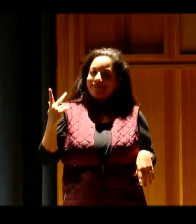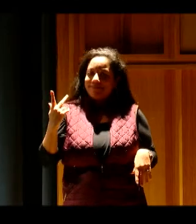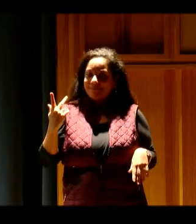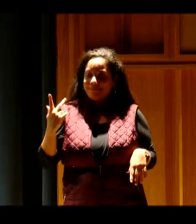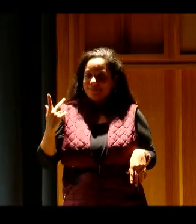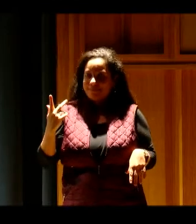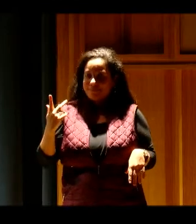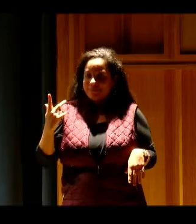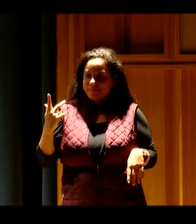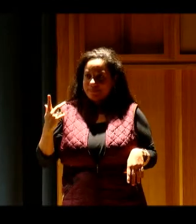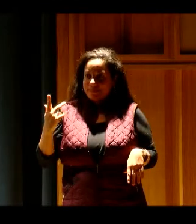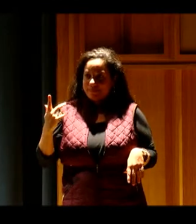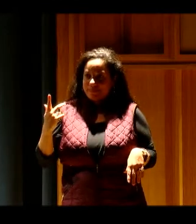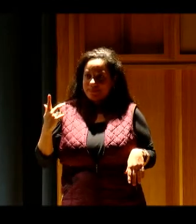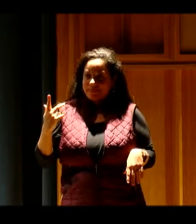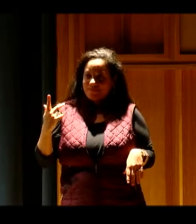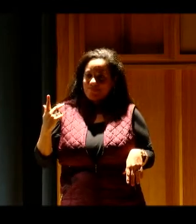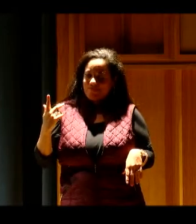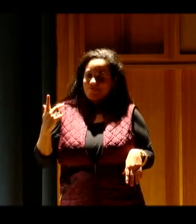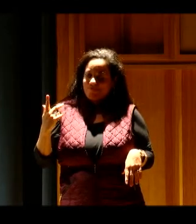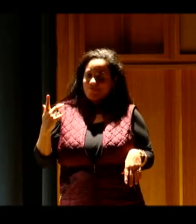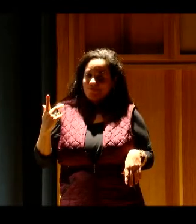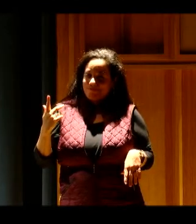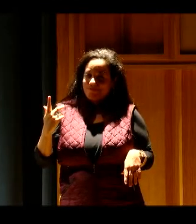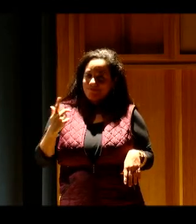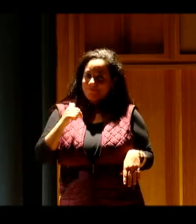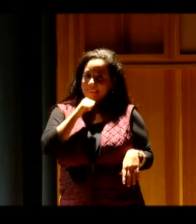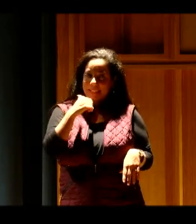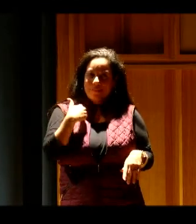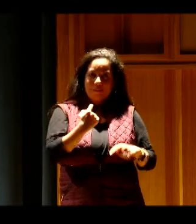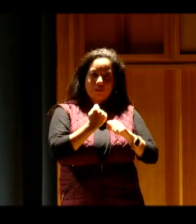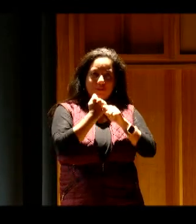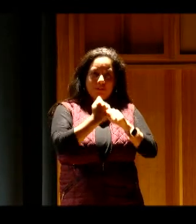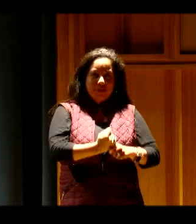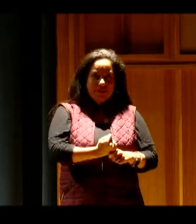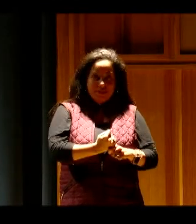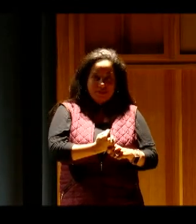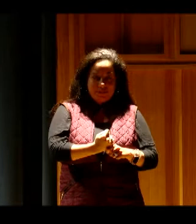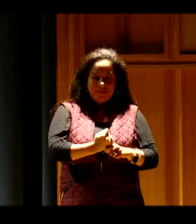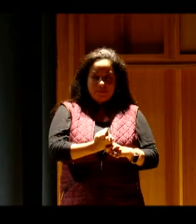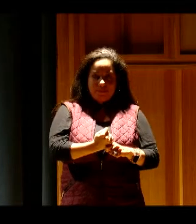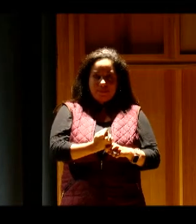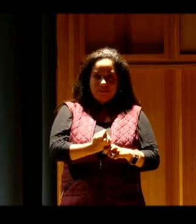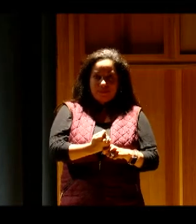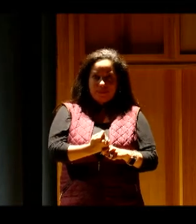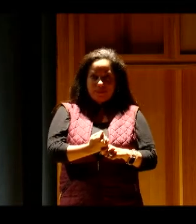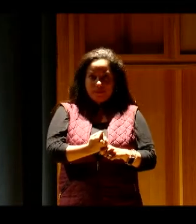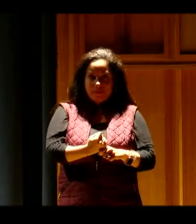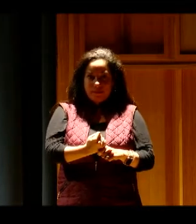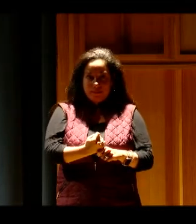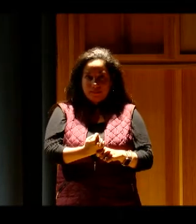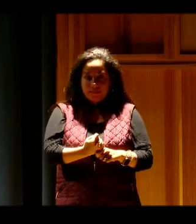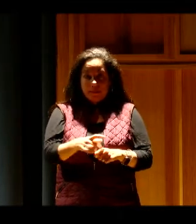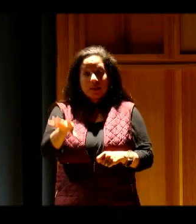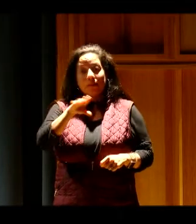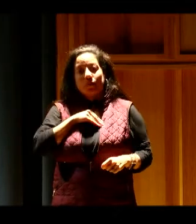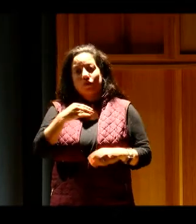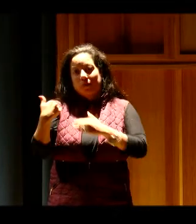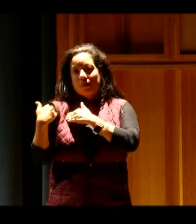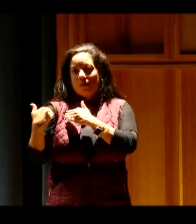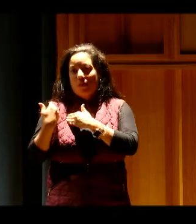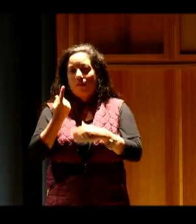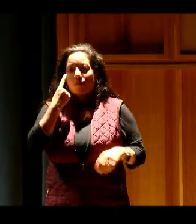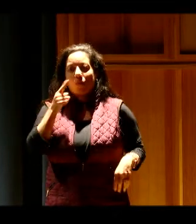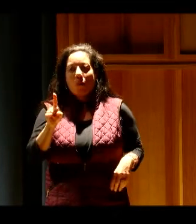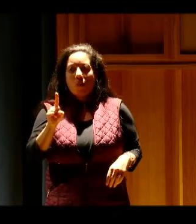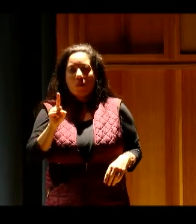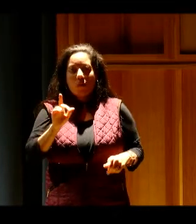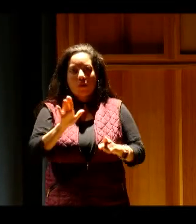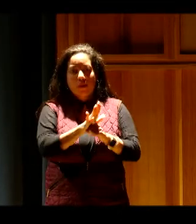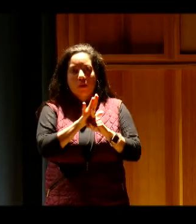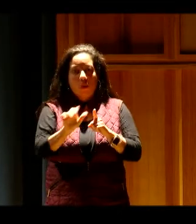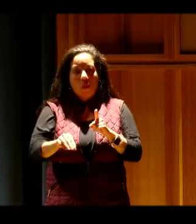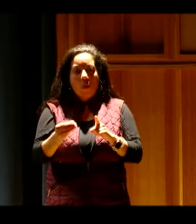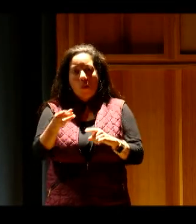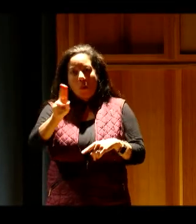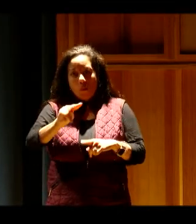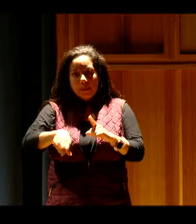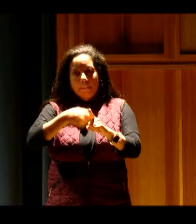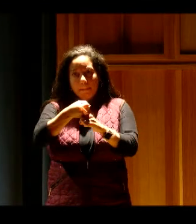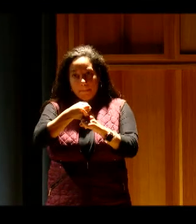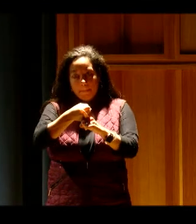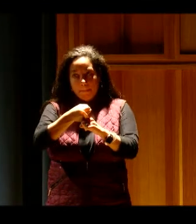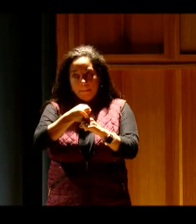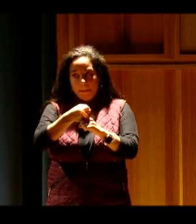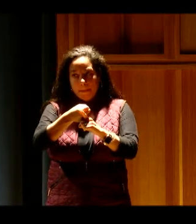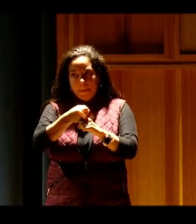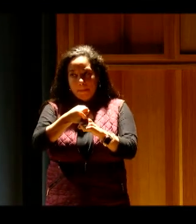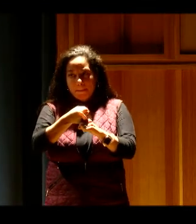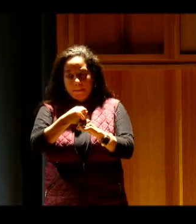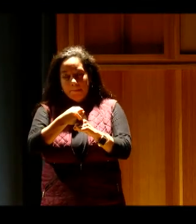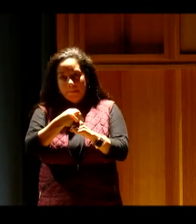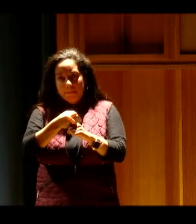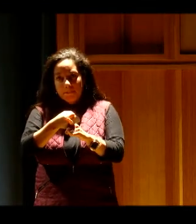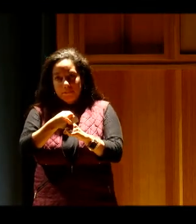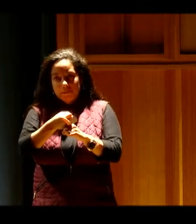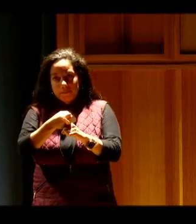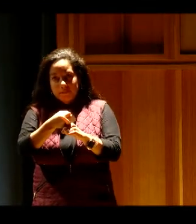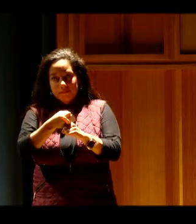Didn't have a tradition of taking responsibility for its own impacts in how it did, how it does.